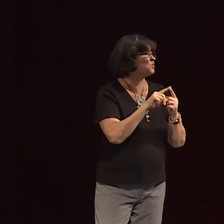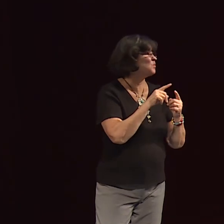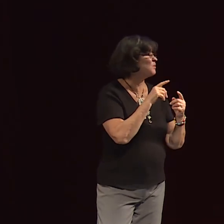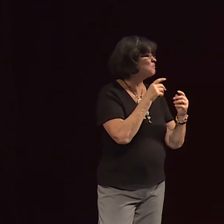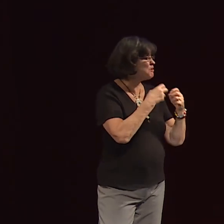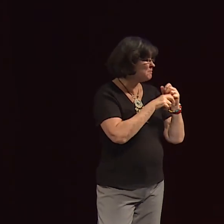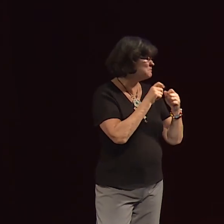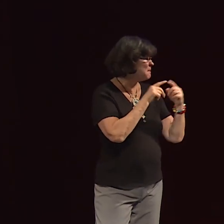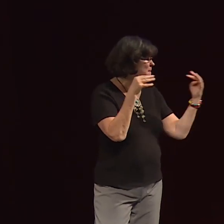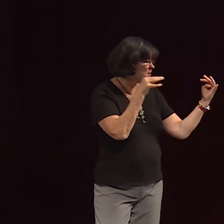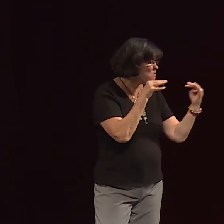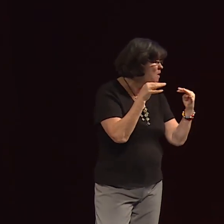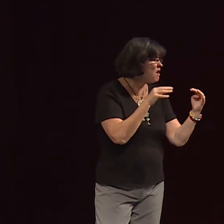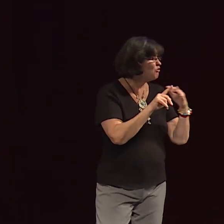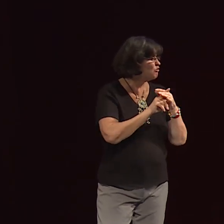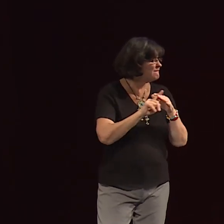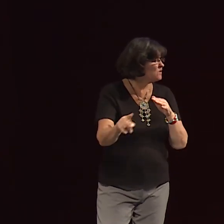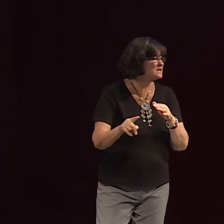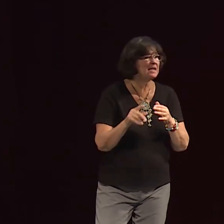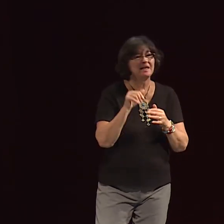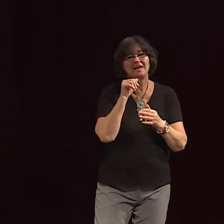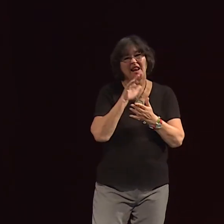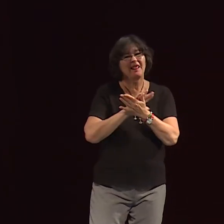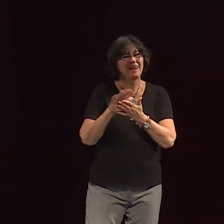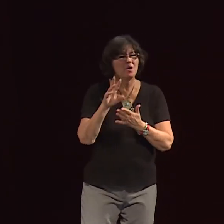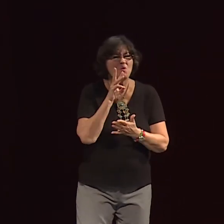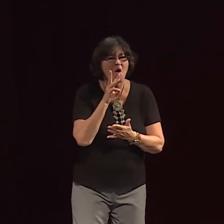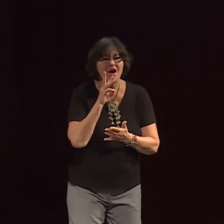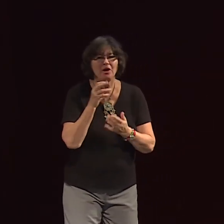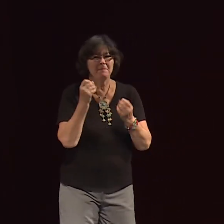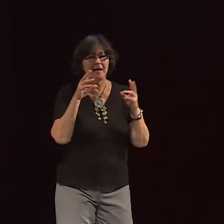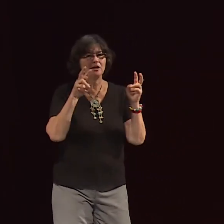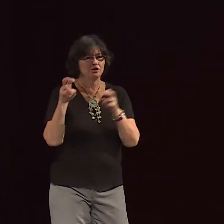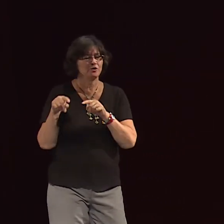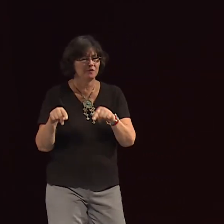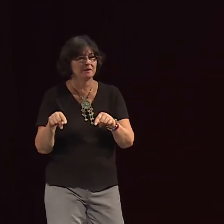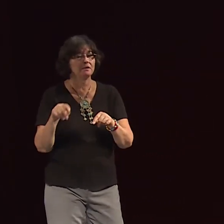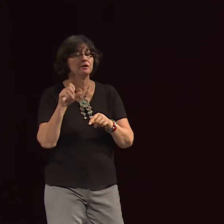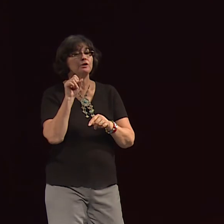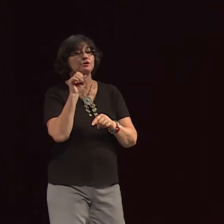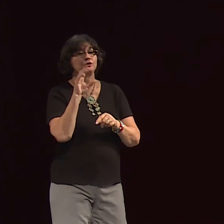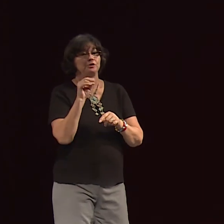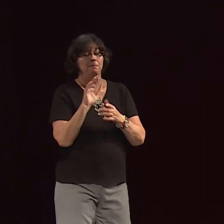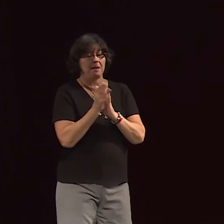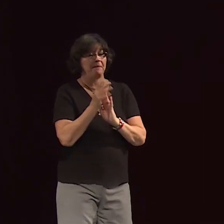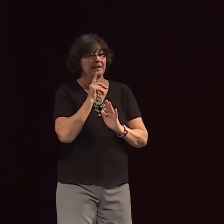or cultures that don't have, um...clean water, many issues with their health care,